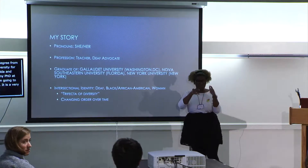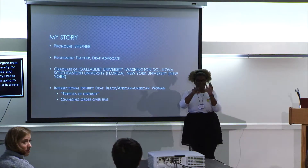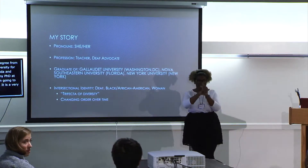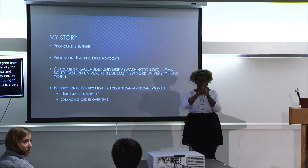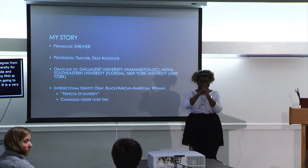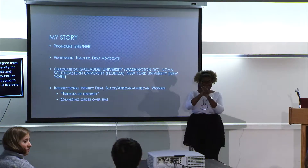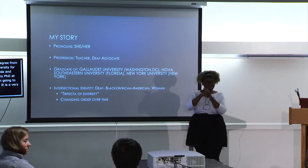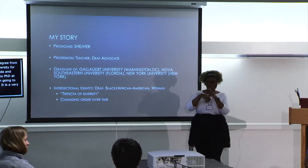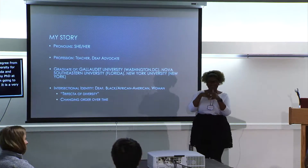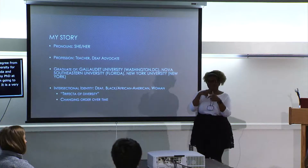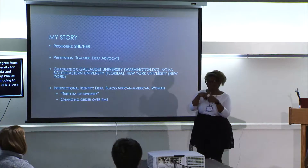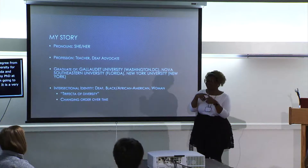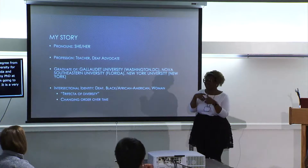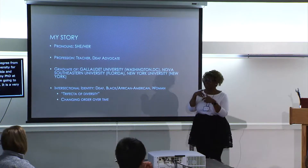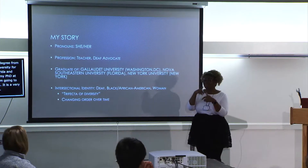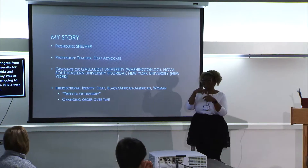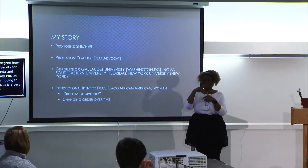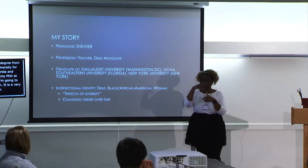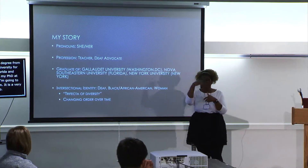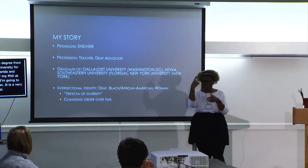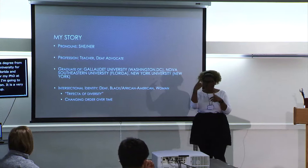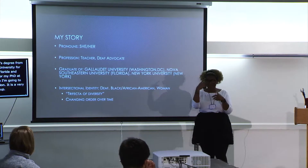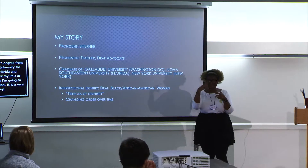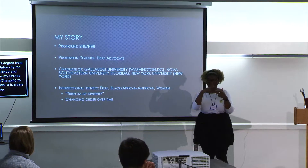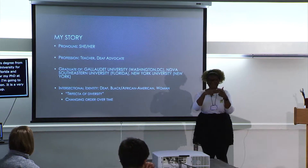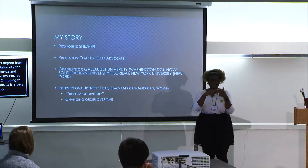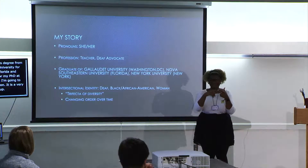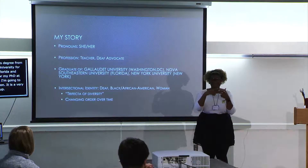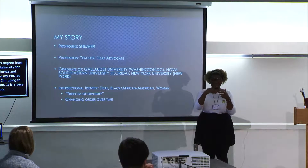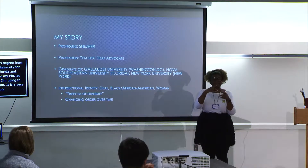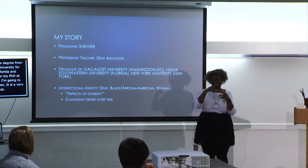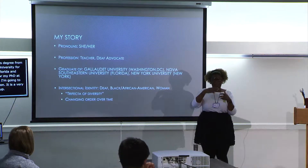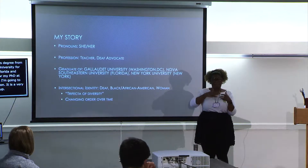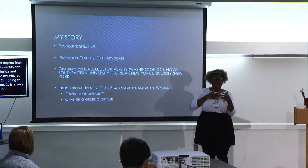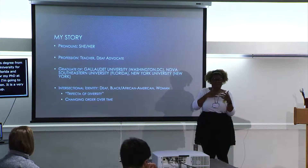So my story really involves three different identities. I'm black.